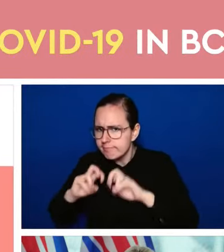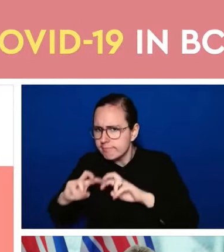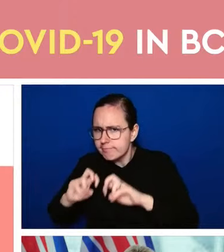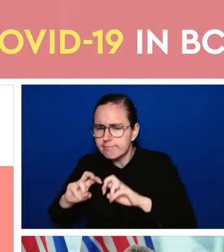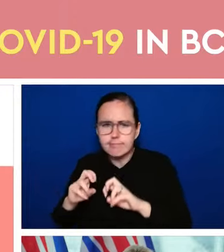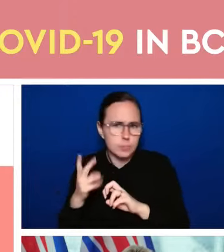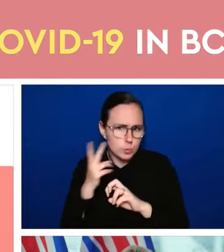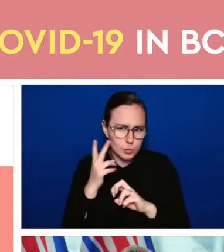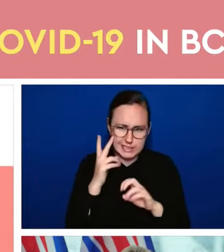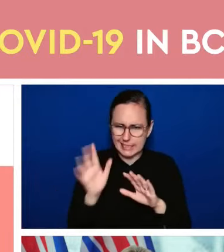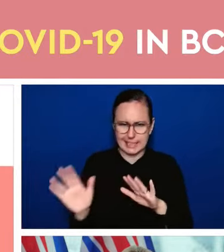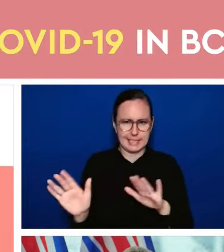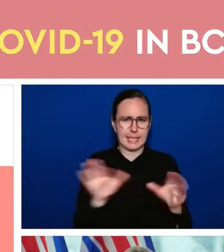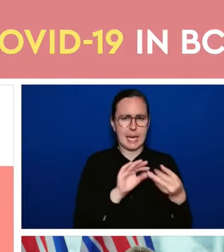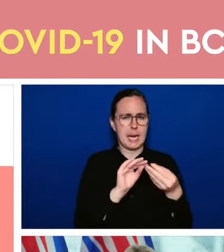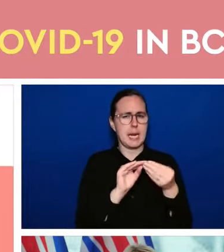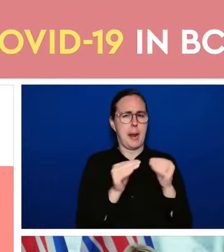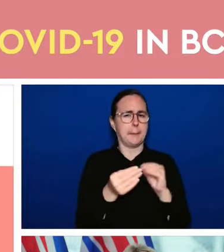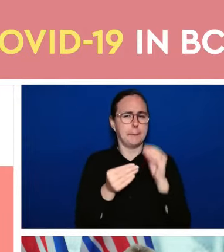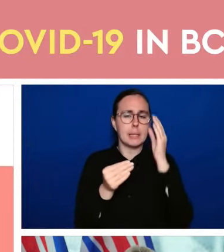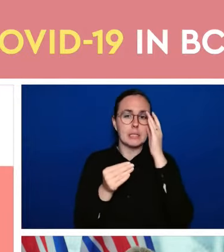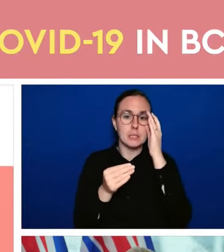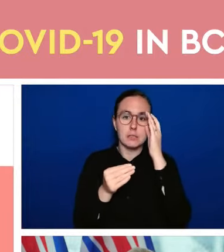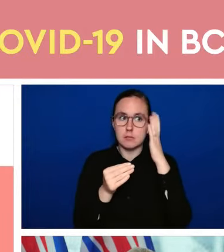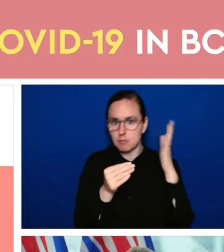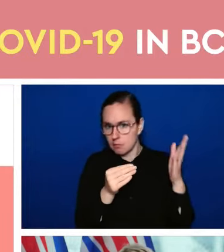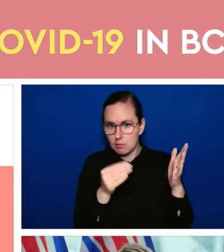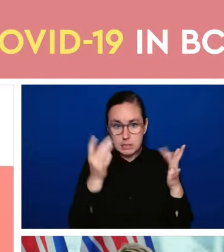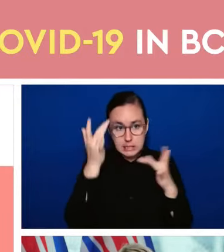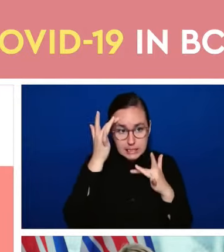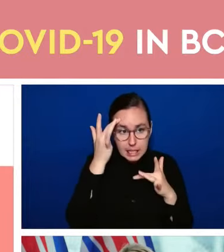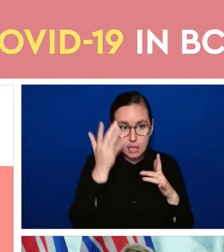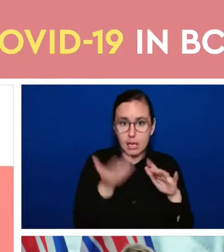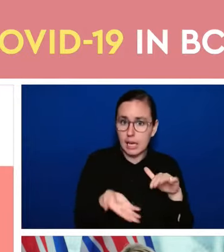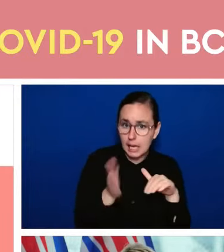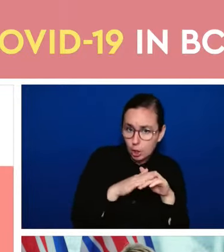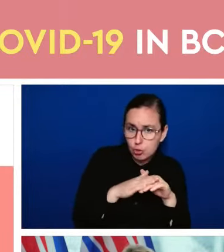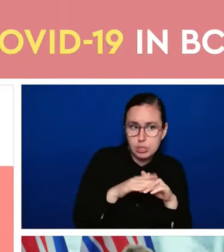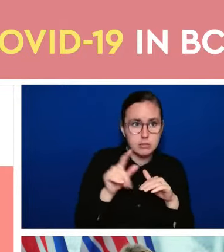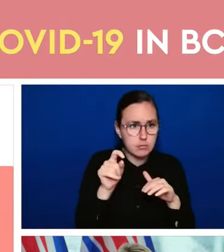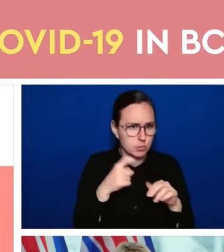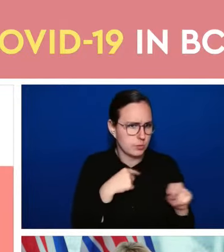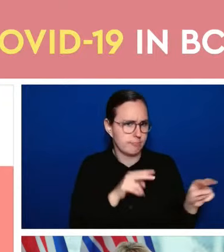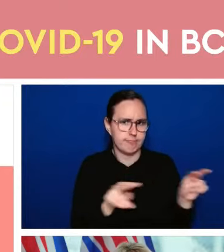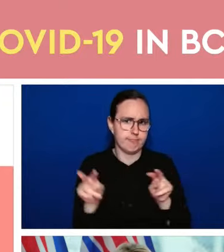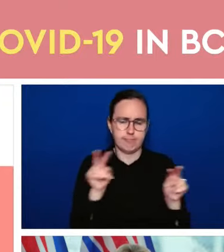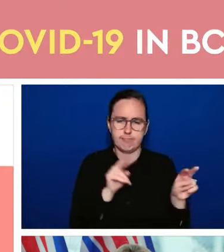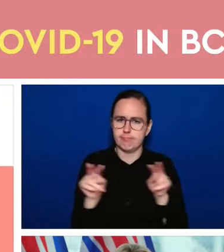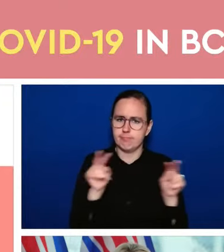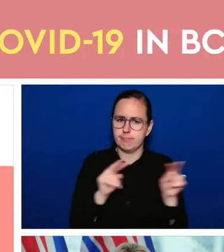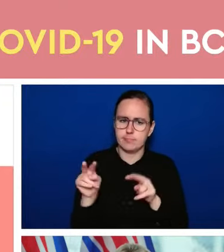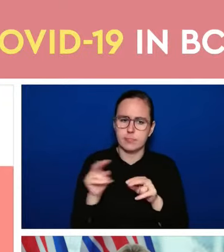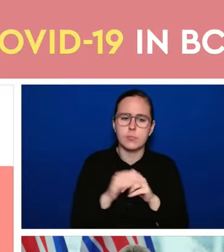Infection related antibodies. We are. Also continuing to follow